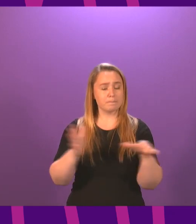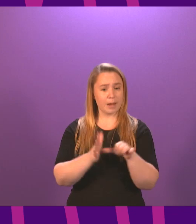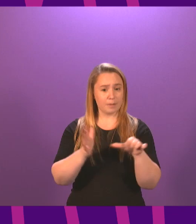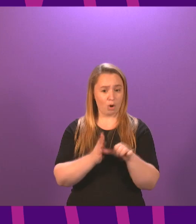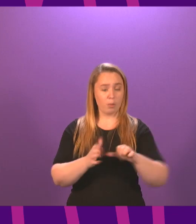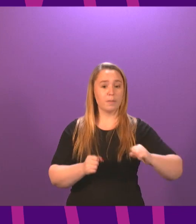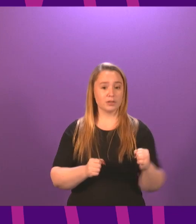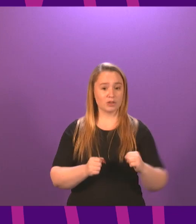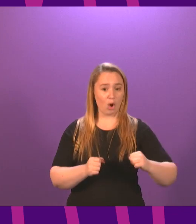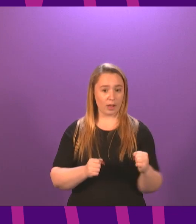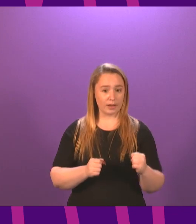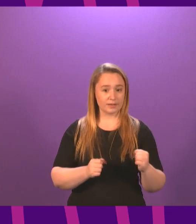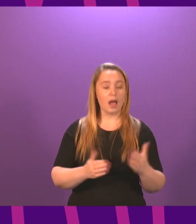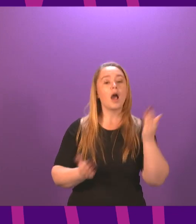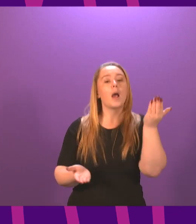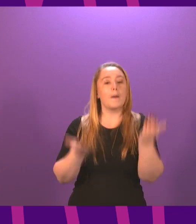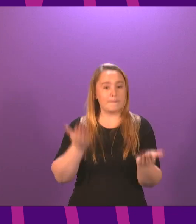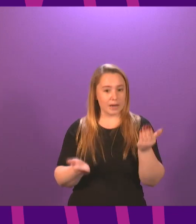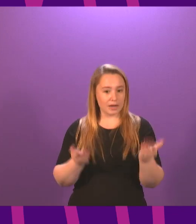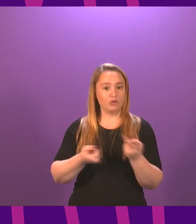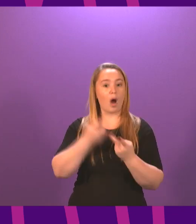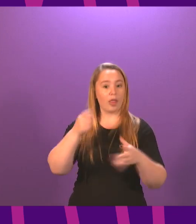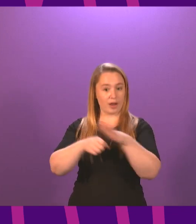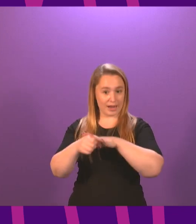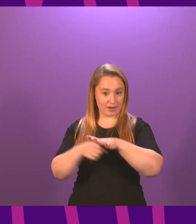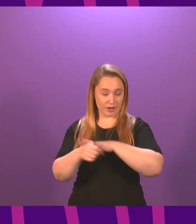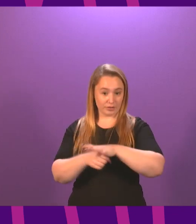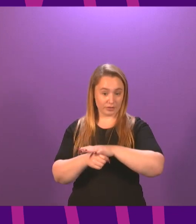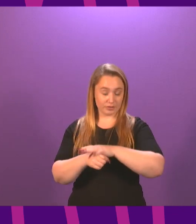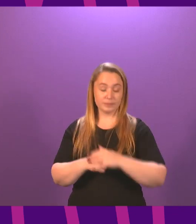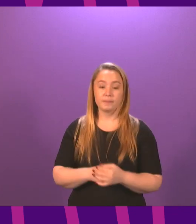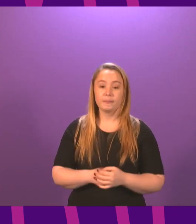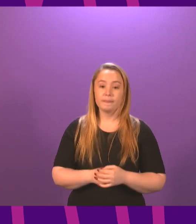problem in Scotland relative to other parts of the United Kingdom. I have recognised and